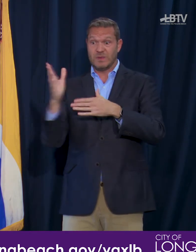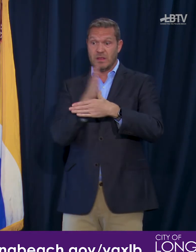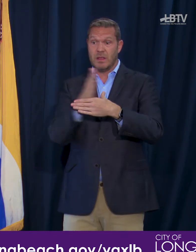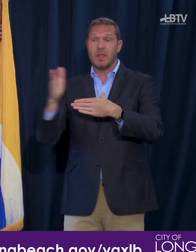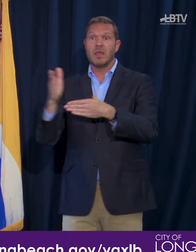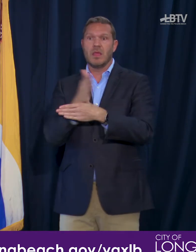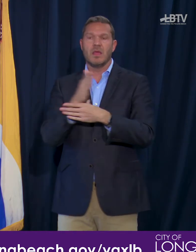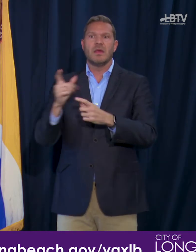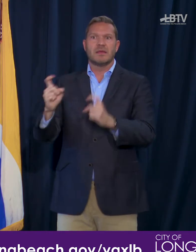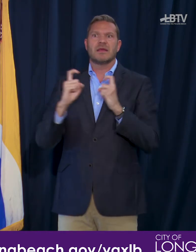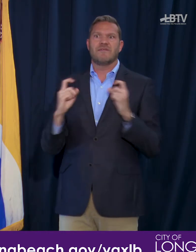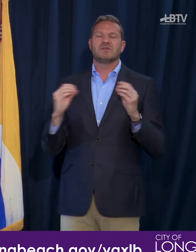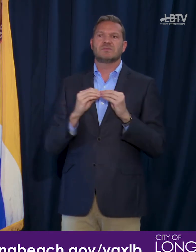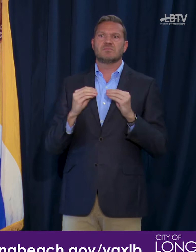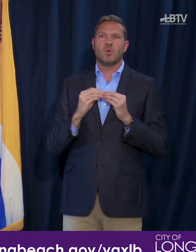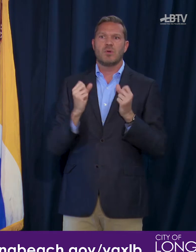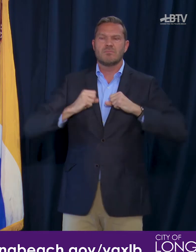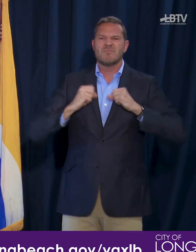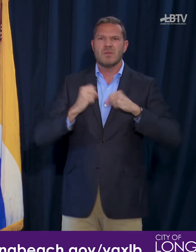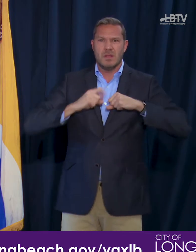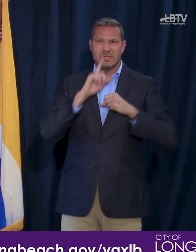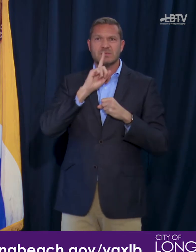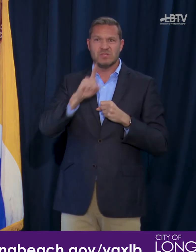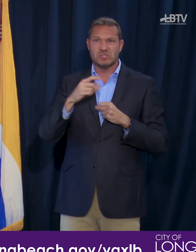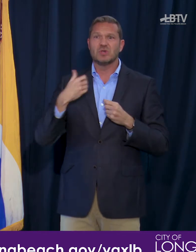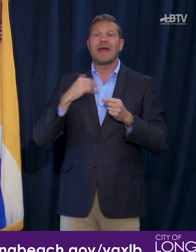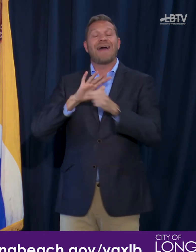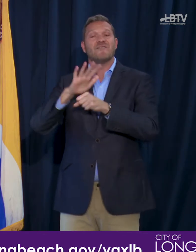focused right now on ensuring that we have the second doses for all who need them.